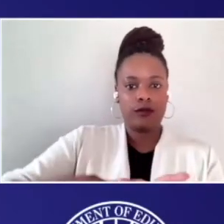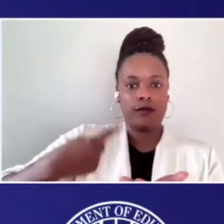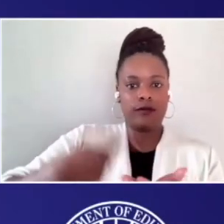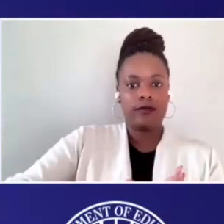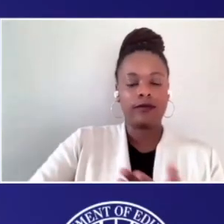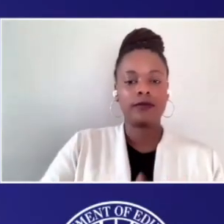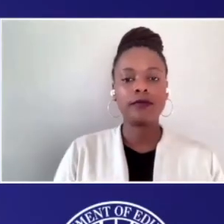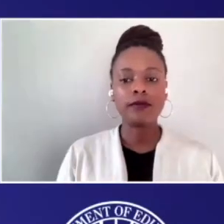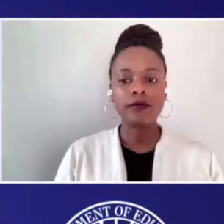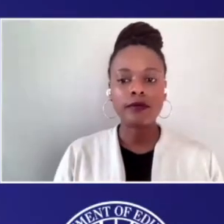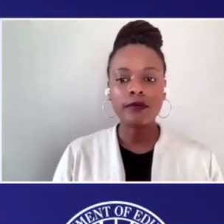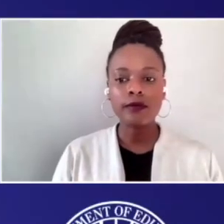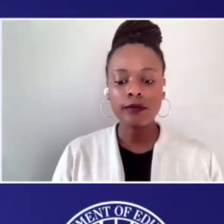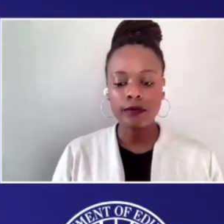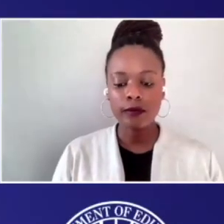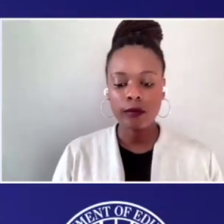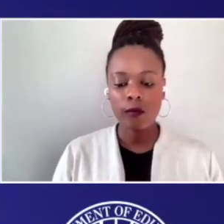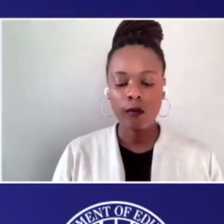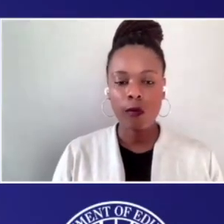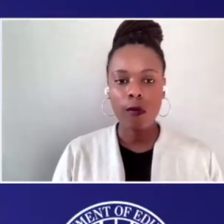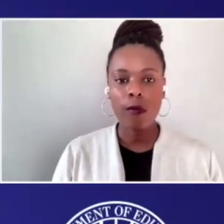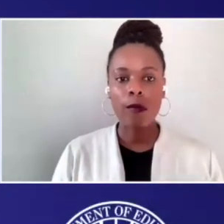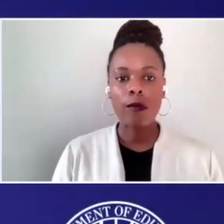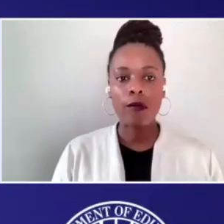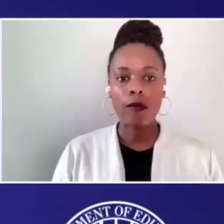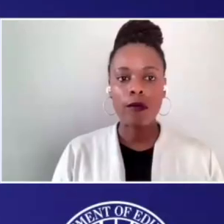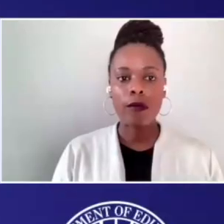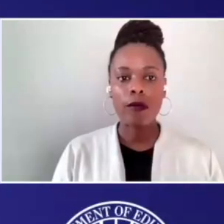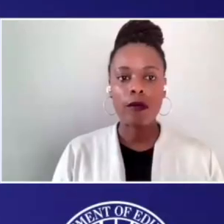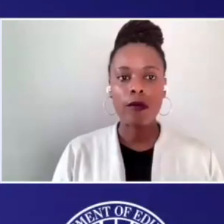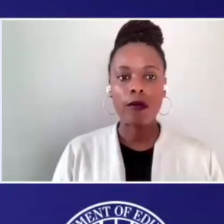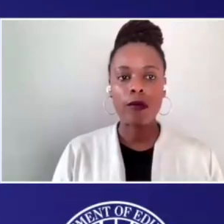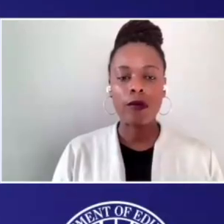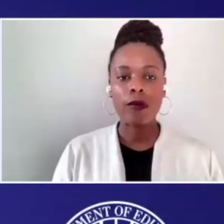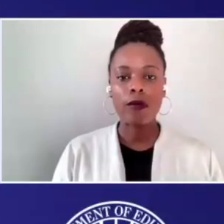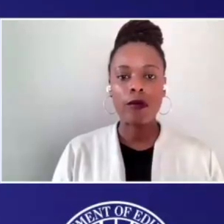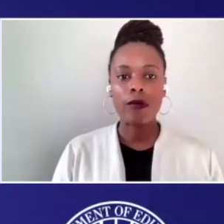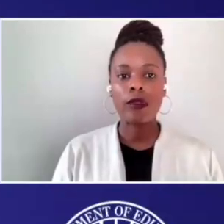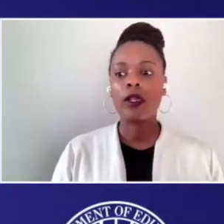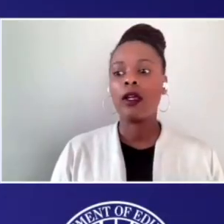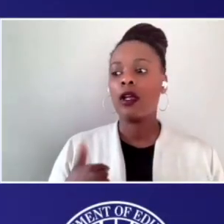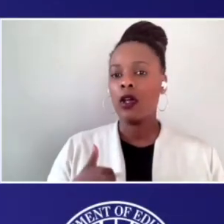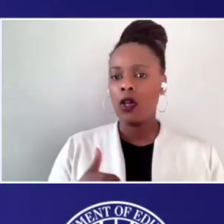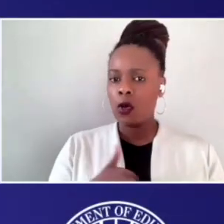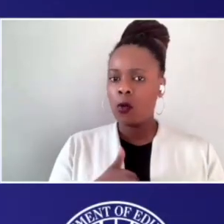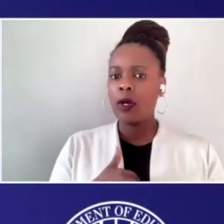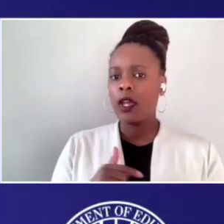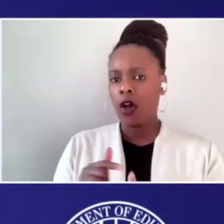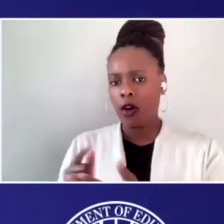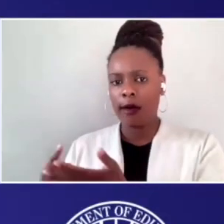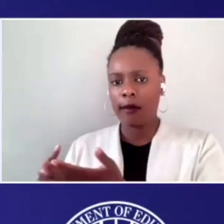While we do -- we are taking back to make sure that it's the intent of Congress that these remain separate,